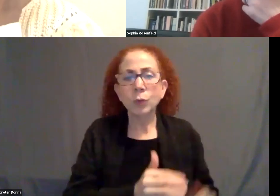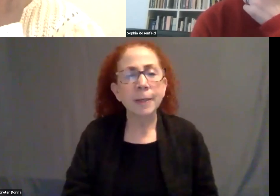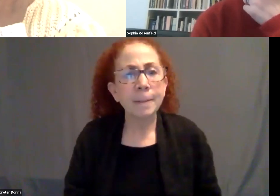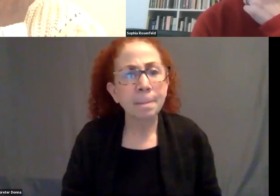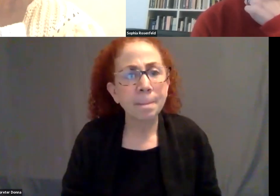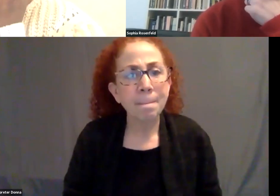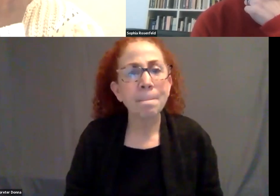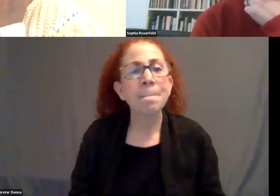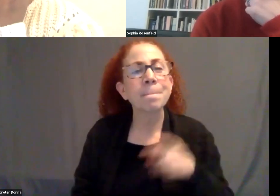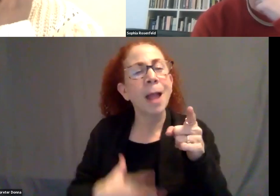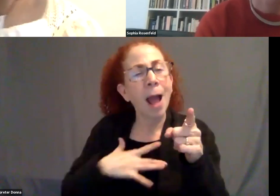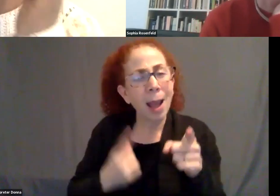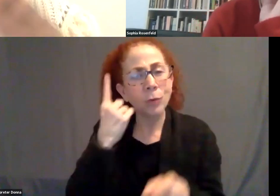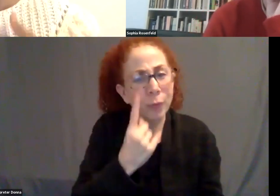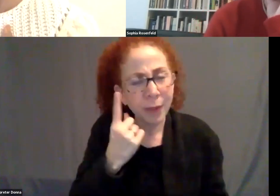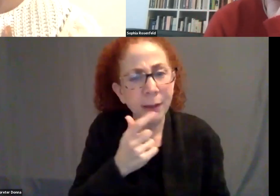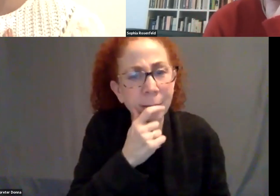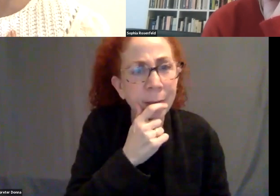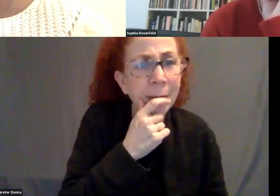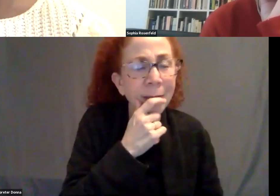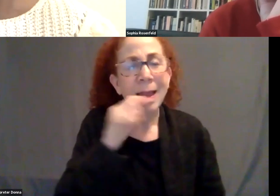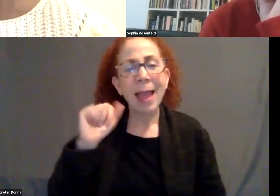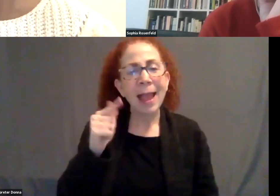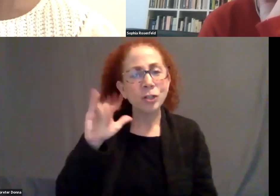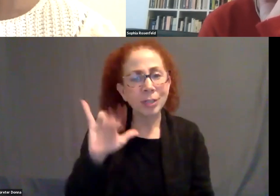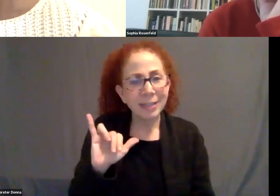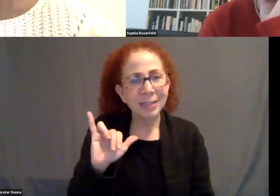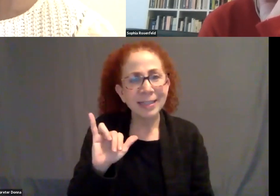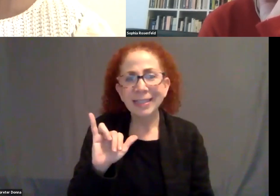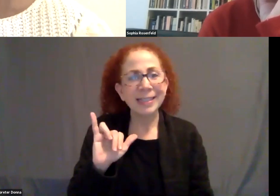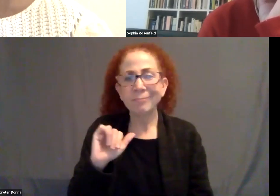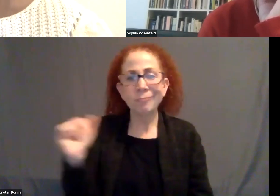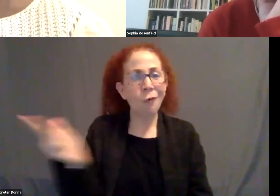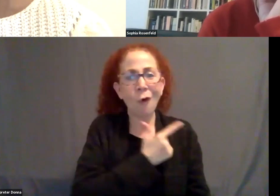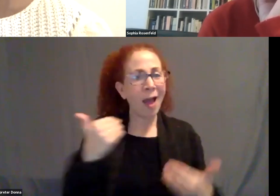I like to think about agency as being inherent to all beings.